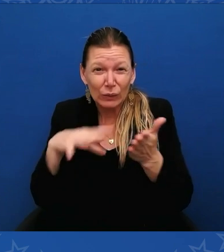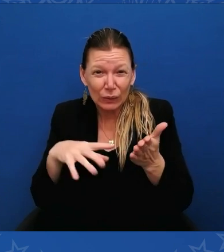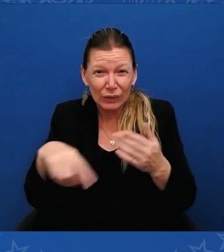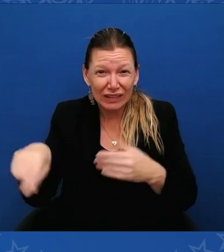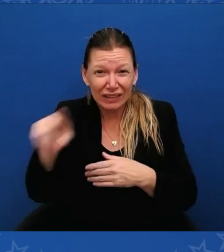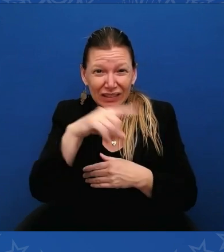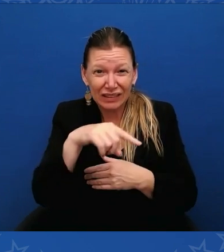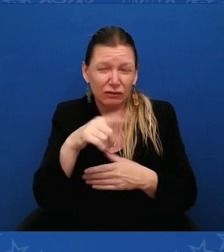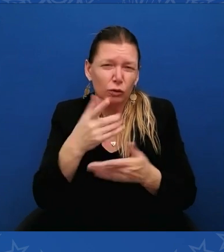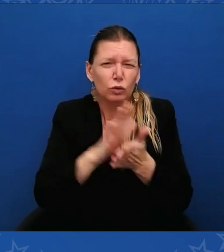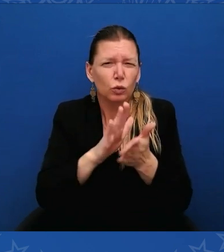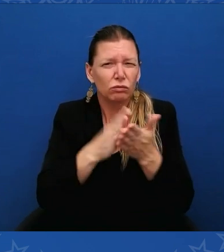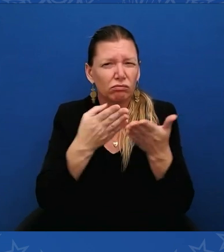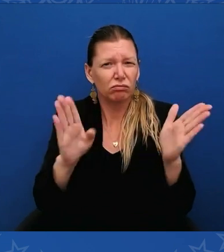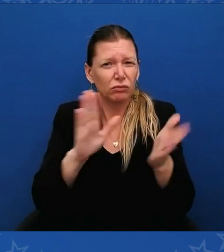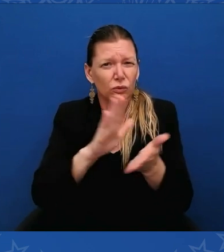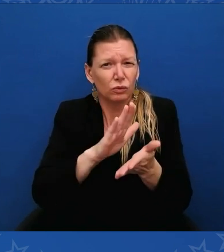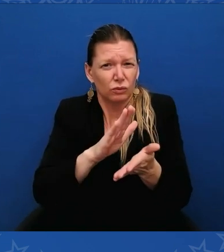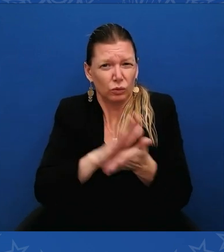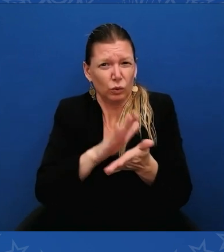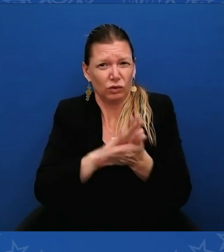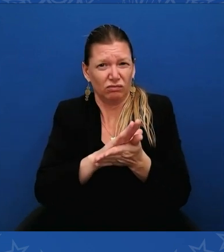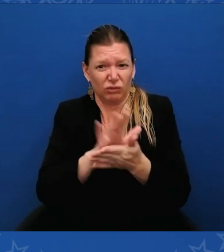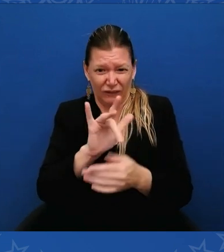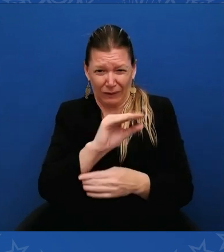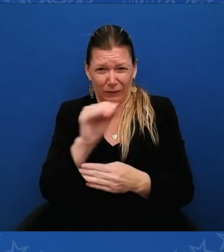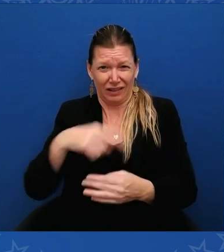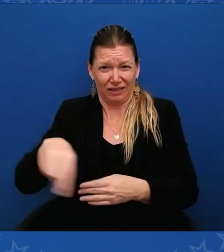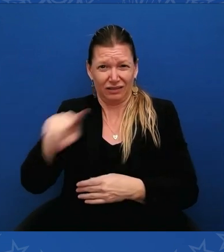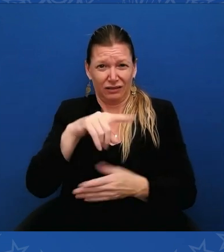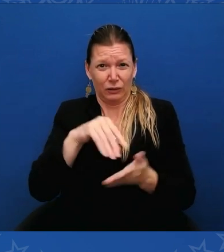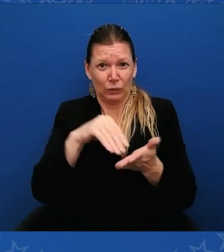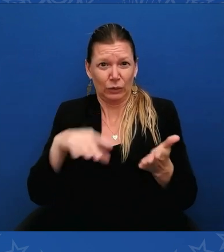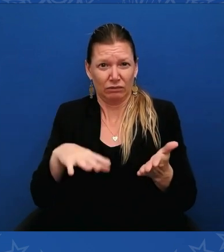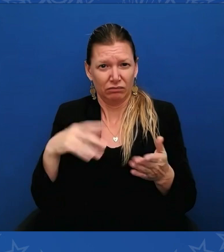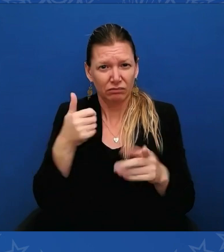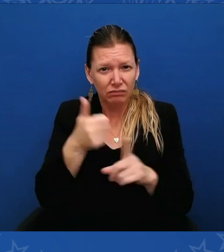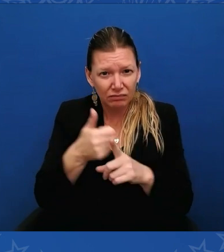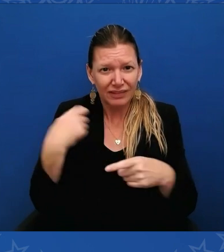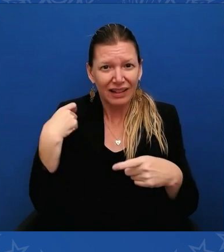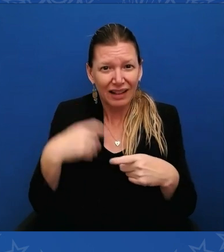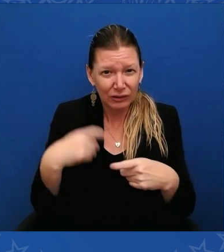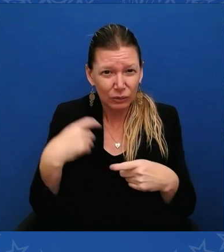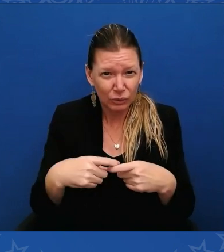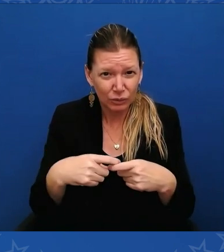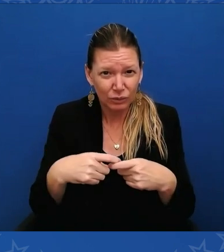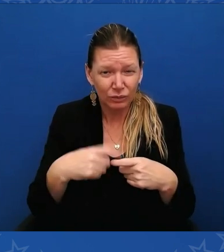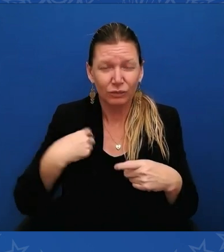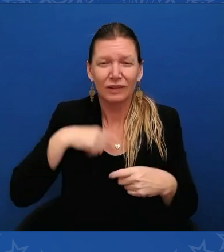We have to remember who we are. We're a nation of immigrants. That's why we're strong. We're the United States of America,